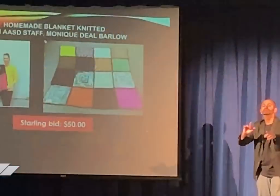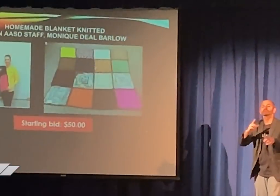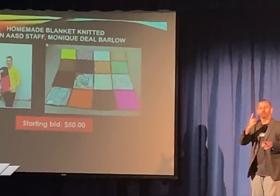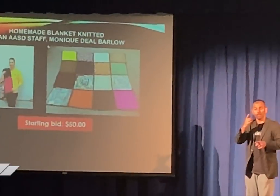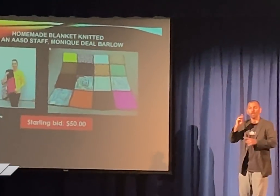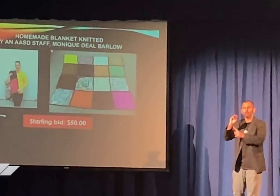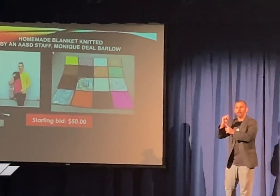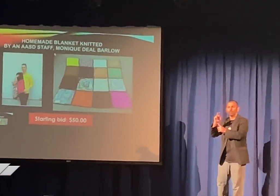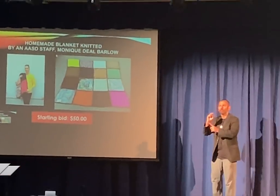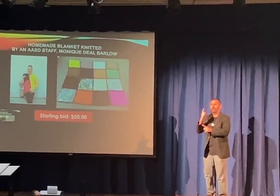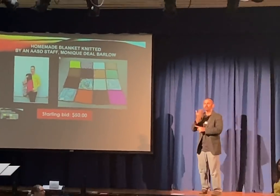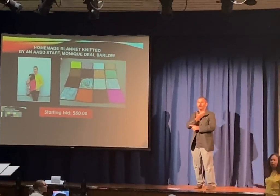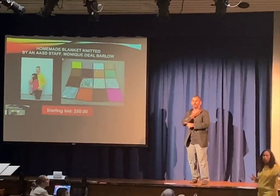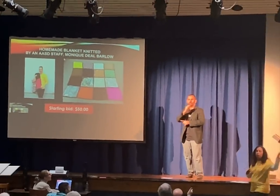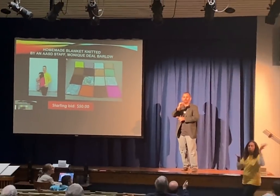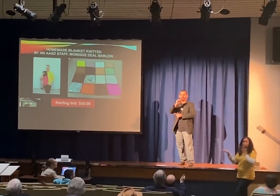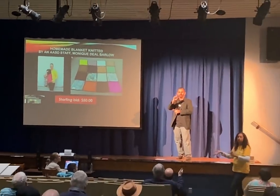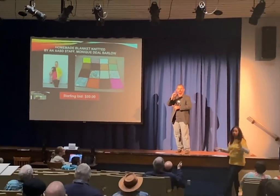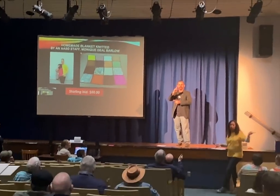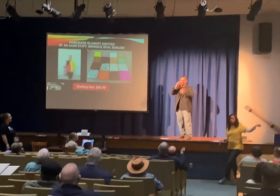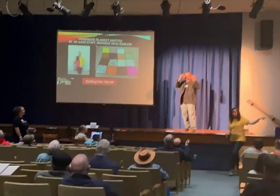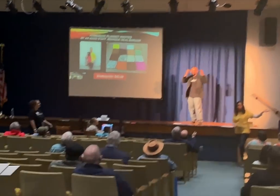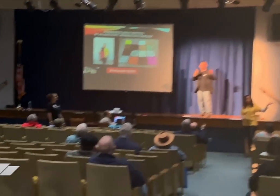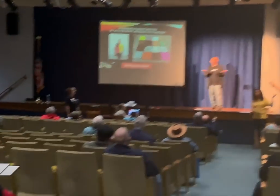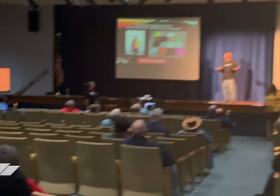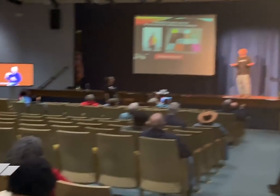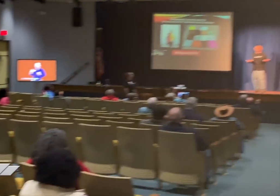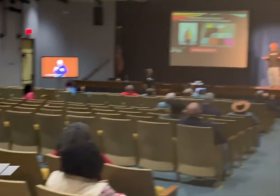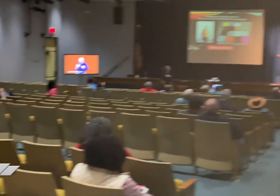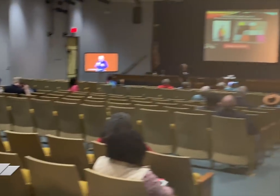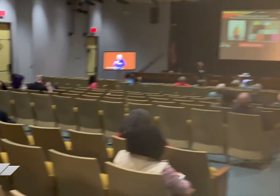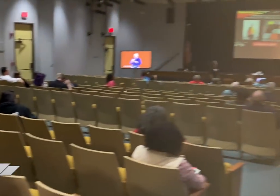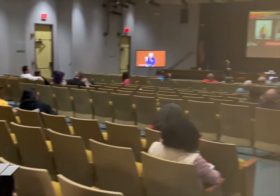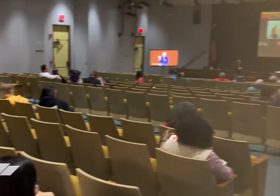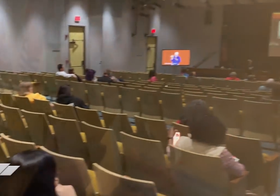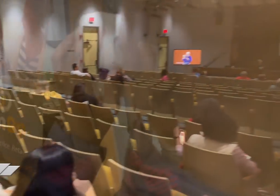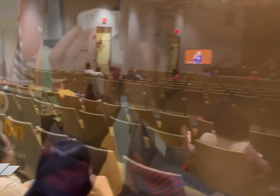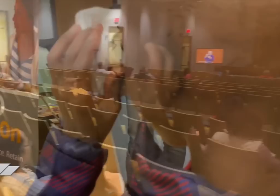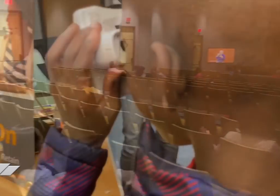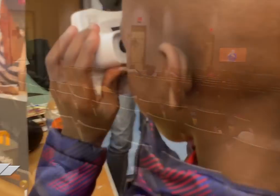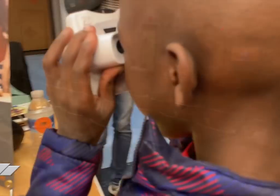There were lots of cool items up for grabs in the silent auction.